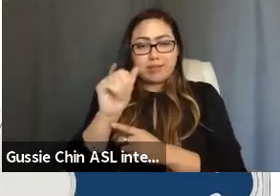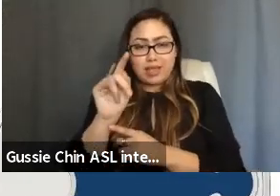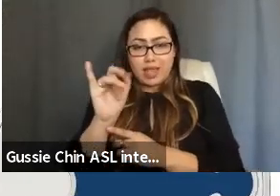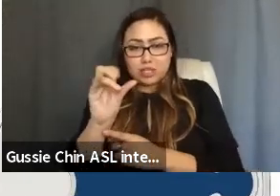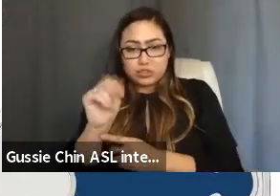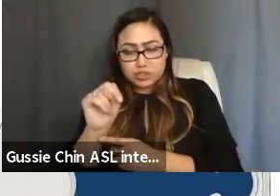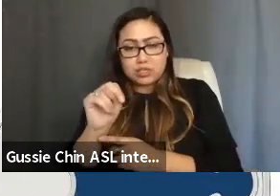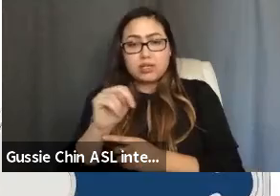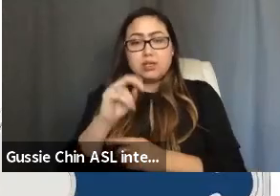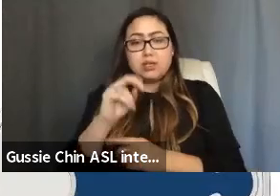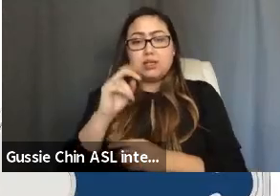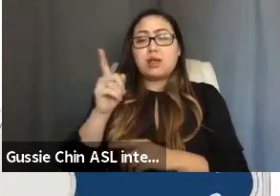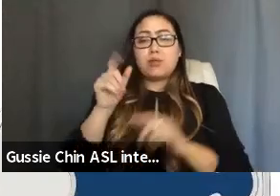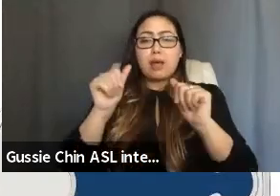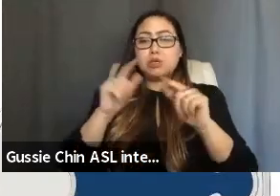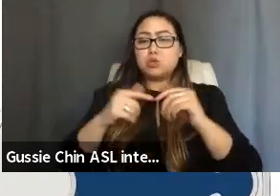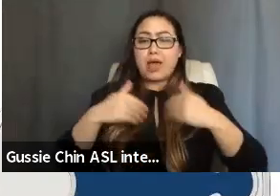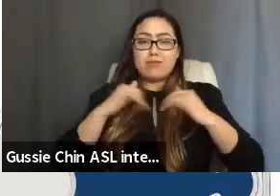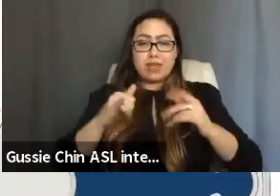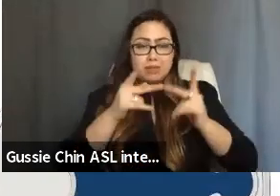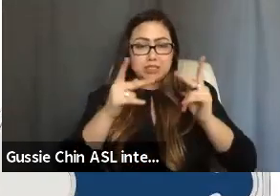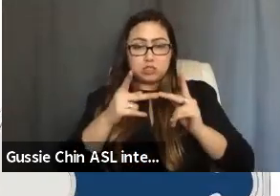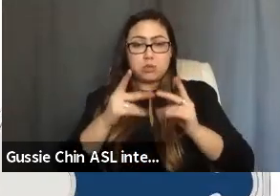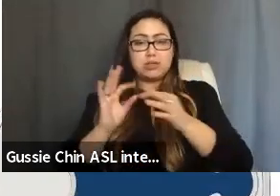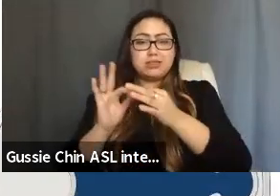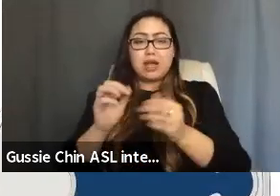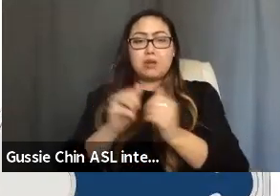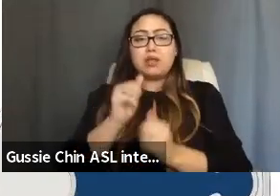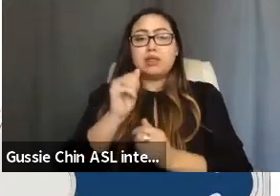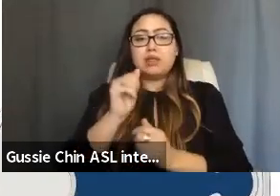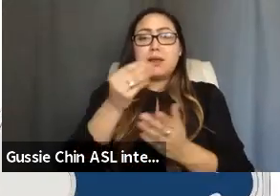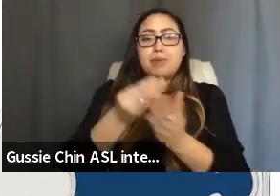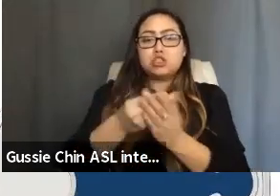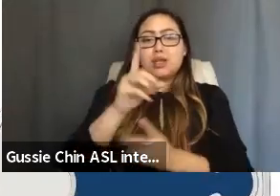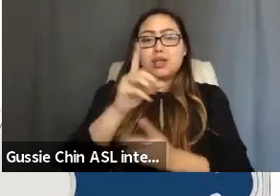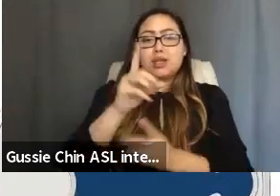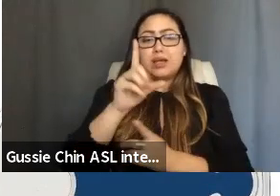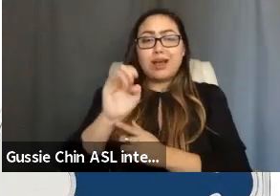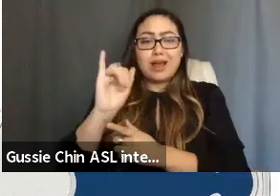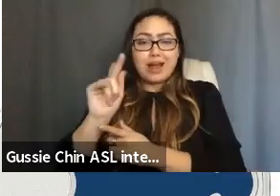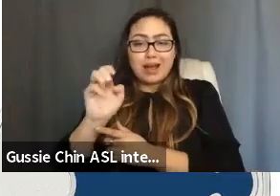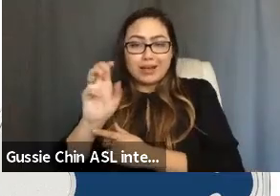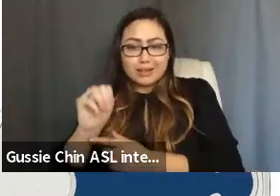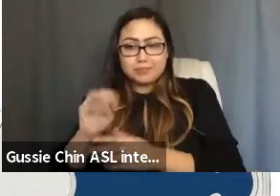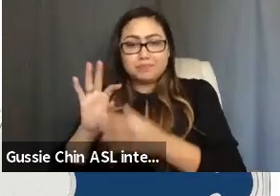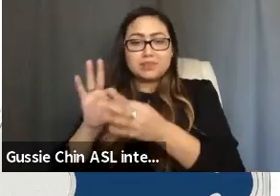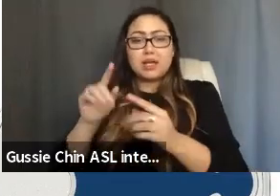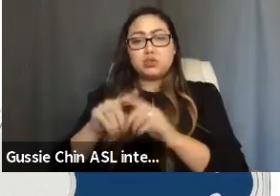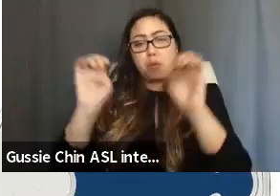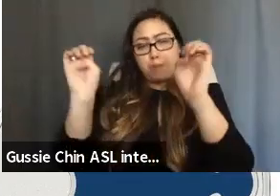line item that is tied to emergency management. Aimee, do you want anything more to add or show?